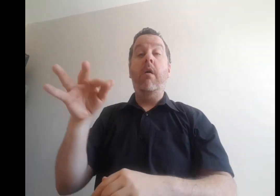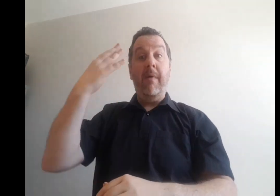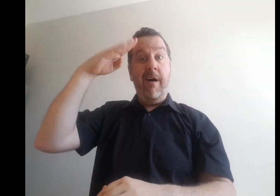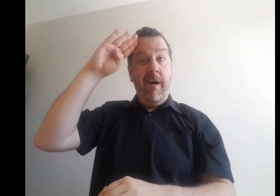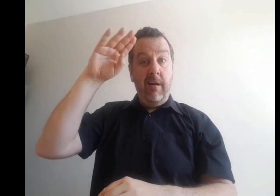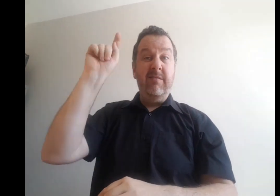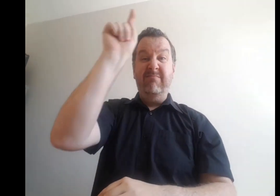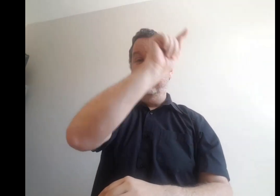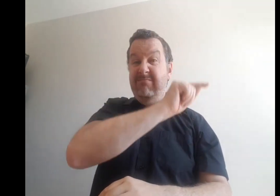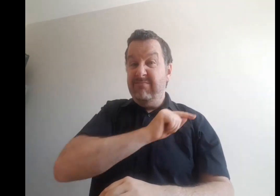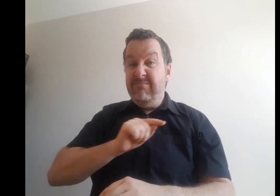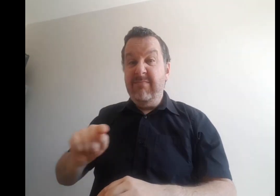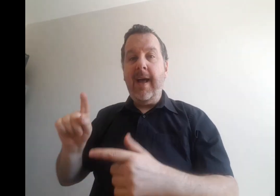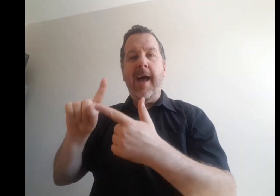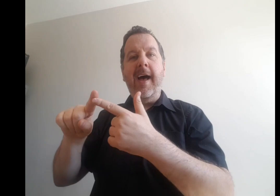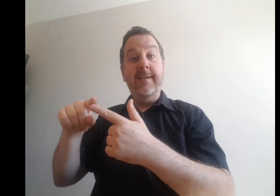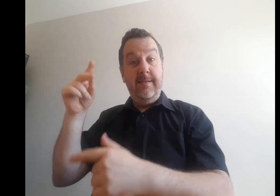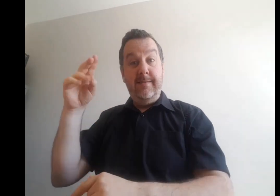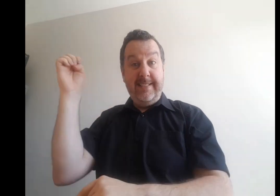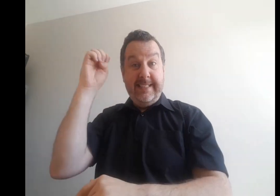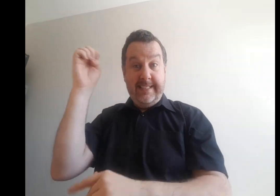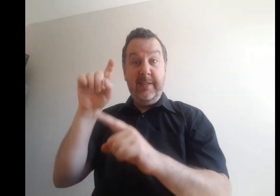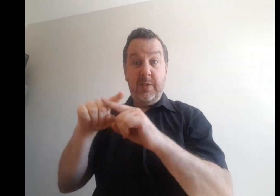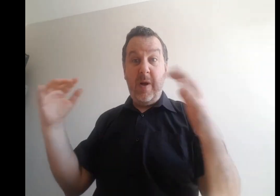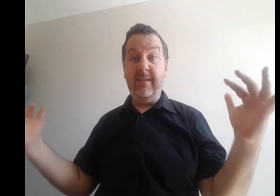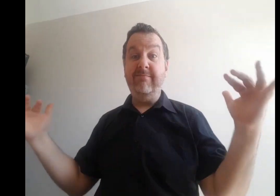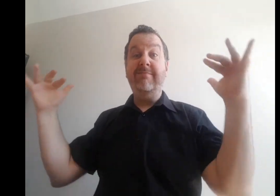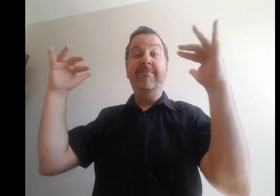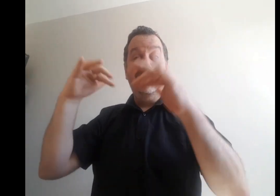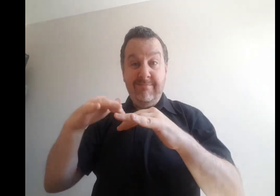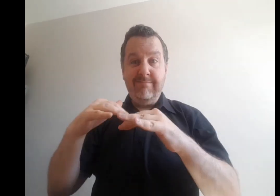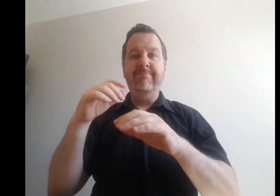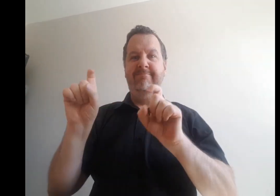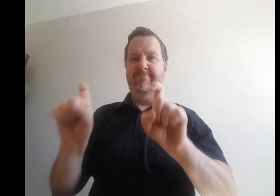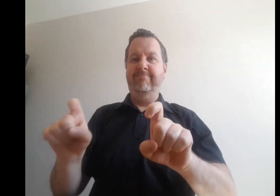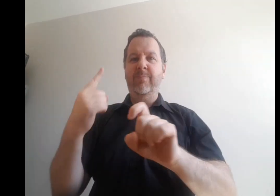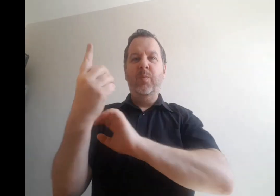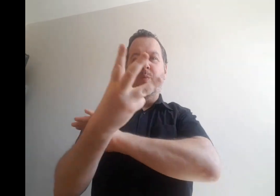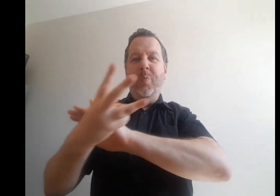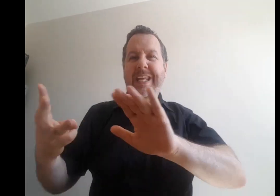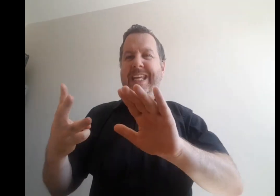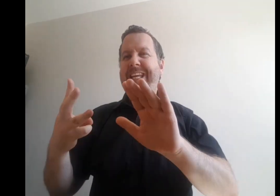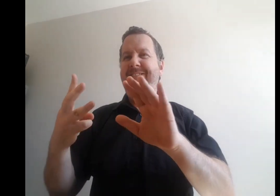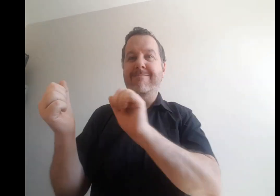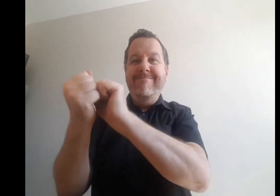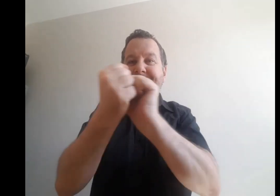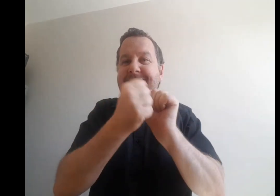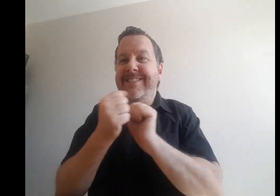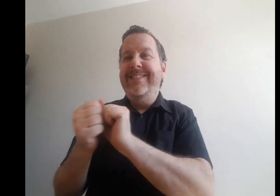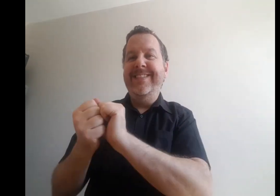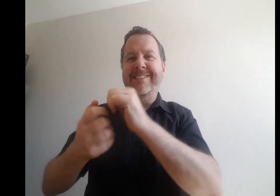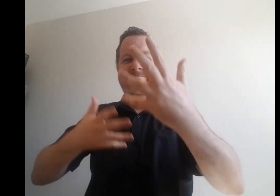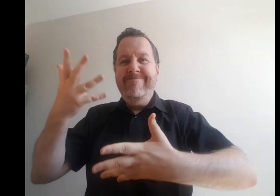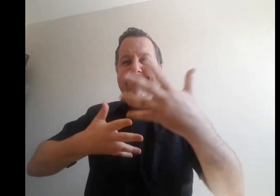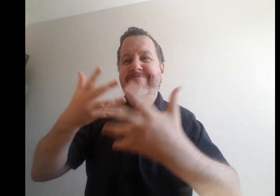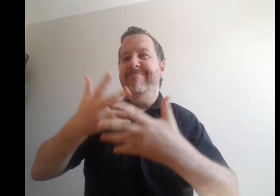would come back over for this week of socialising, being among old school friends -